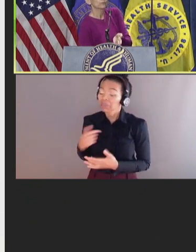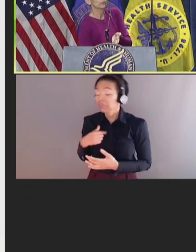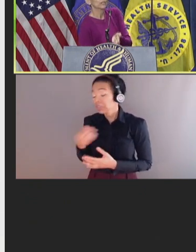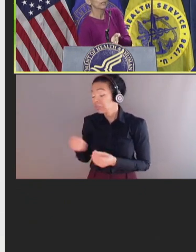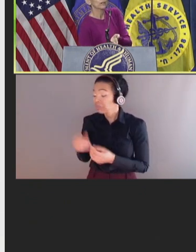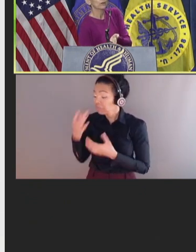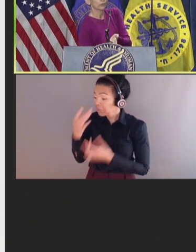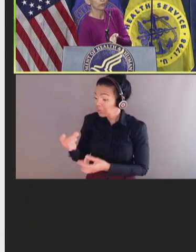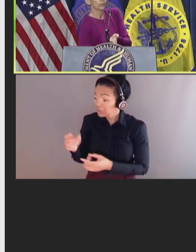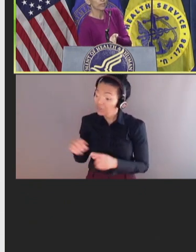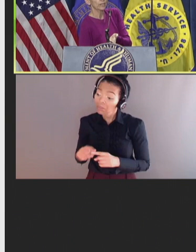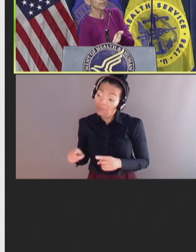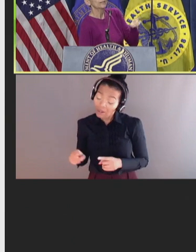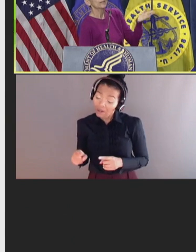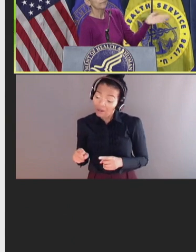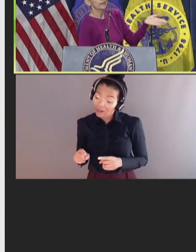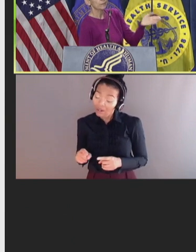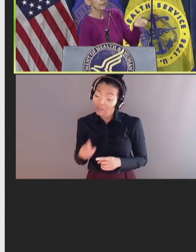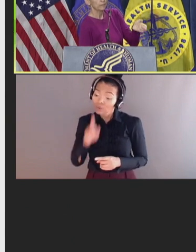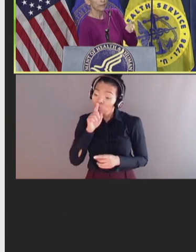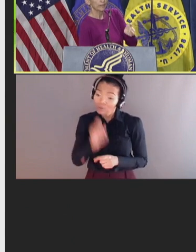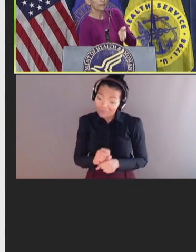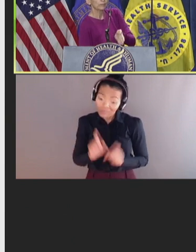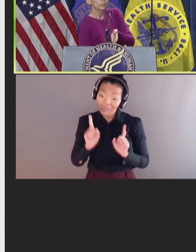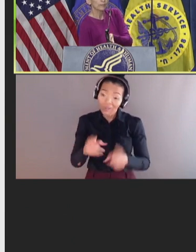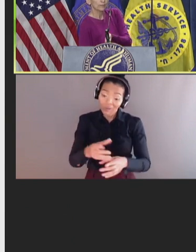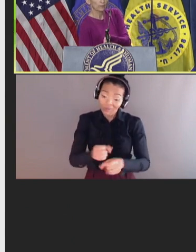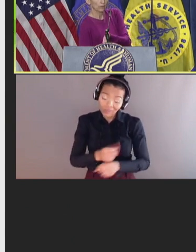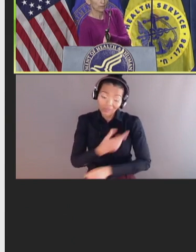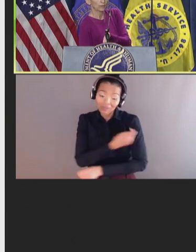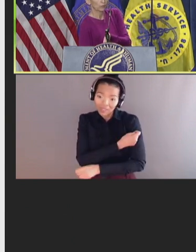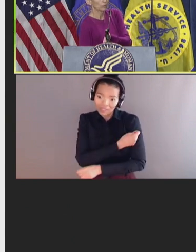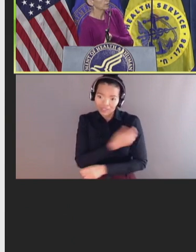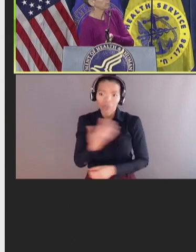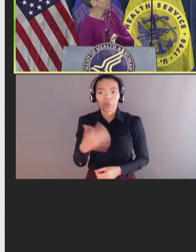really long journey. And they have many, many, many influences on that journey.